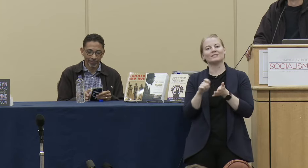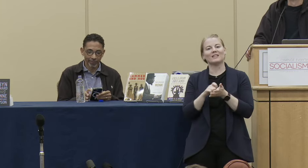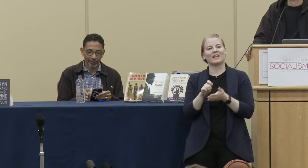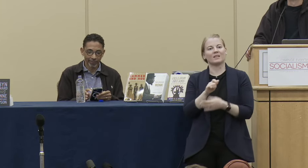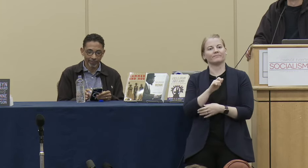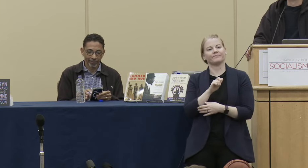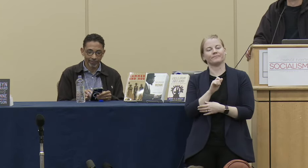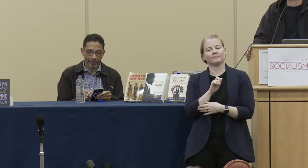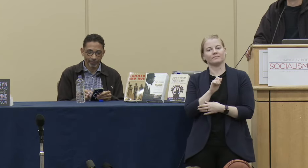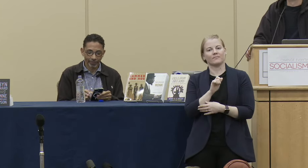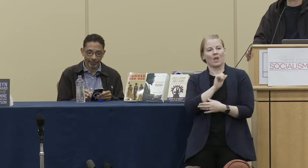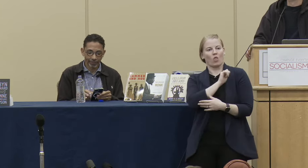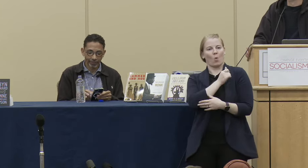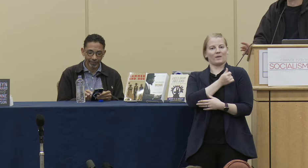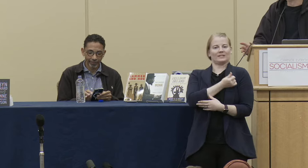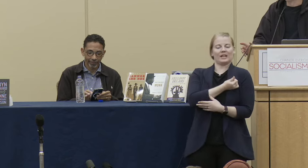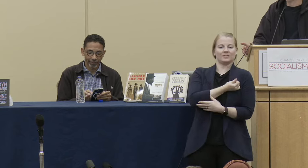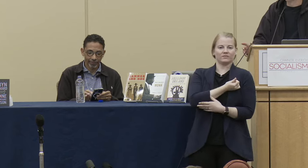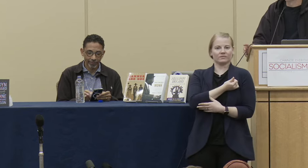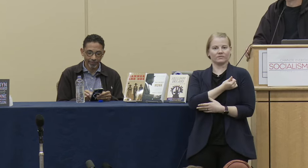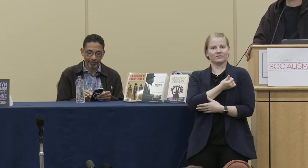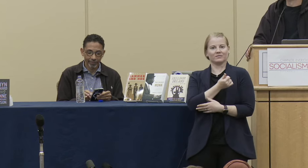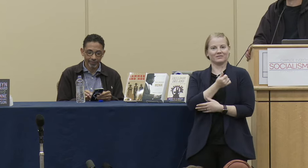beautifully from, Robin, but also Robin has written the